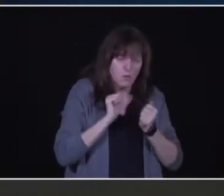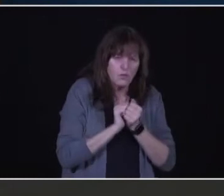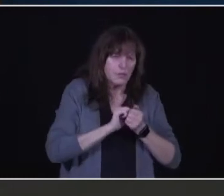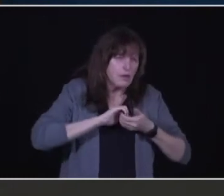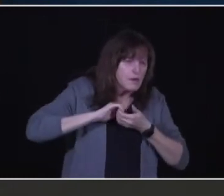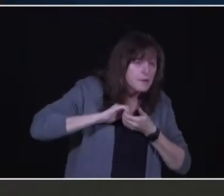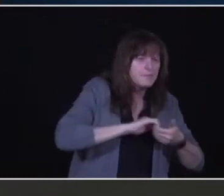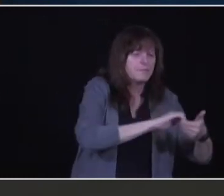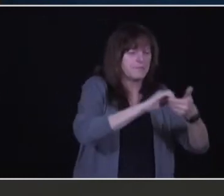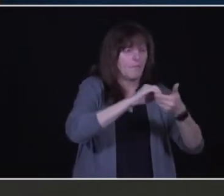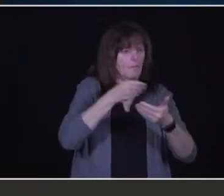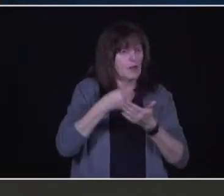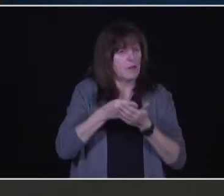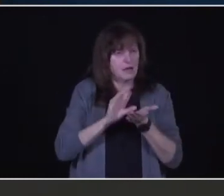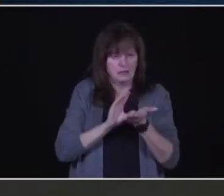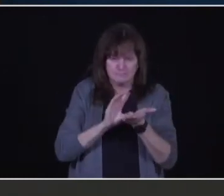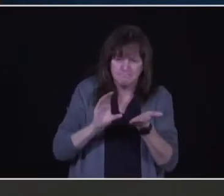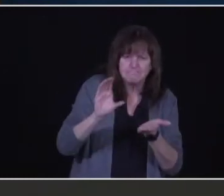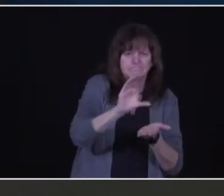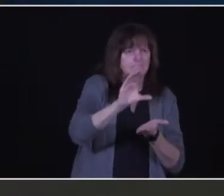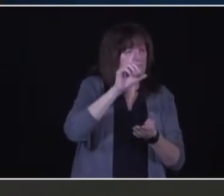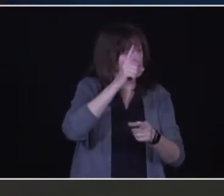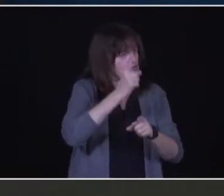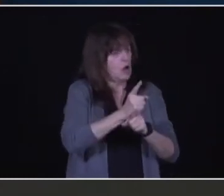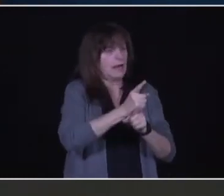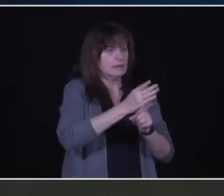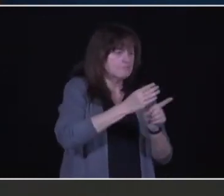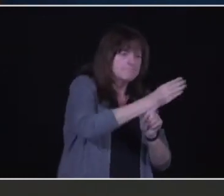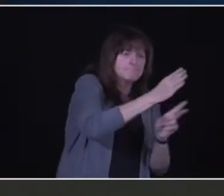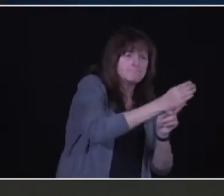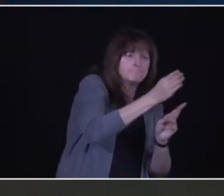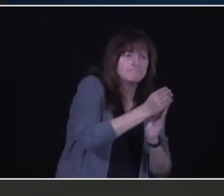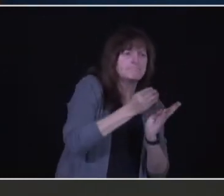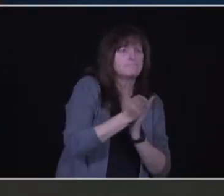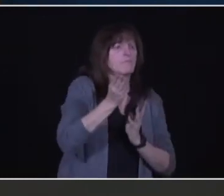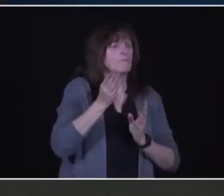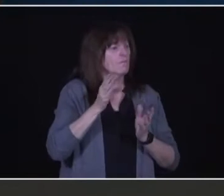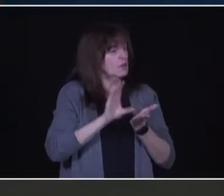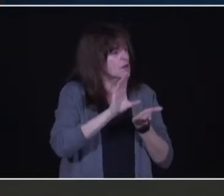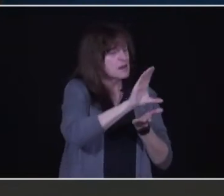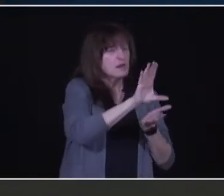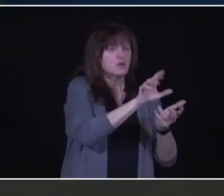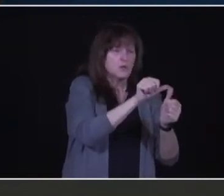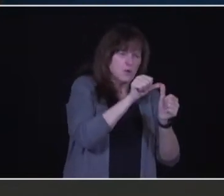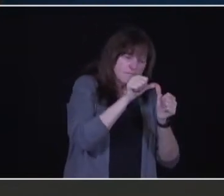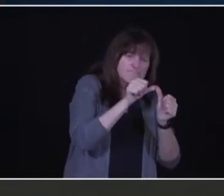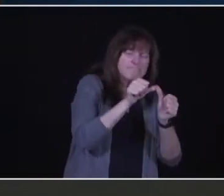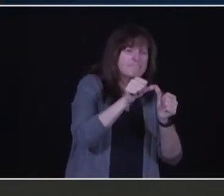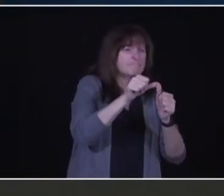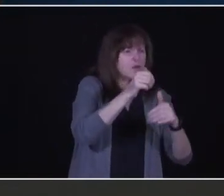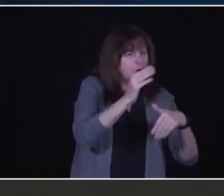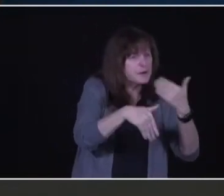where they are needed most. This will be an ongoing effort. We must be vigilant and collaborative. My All-Star ministers here